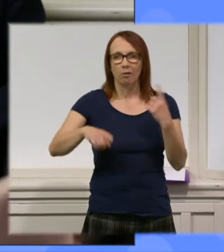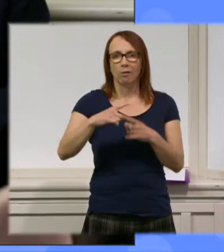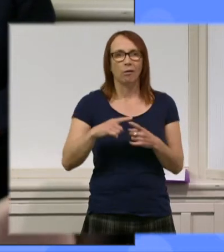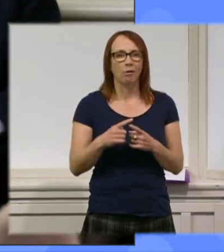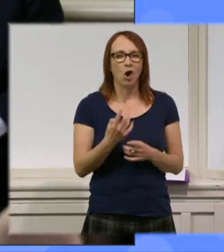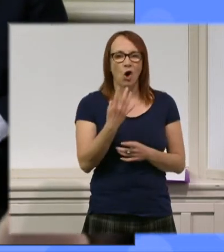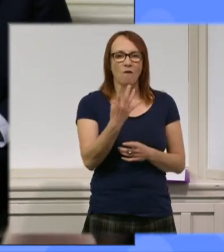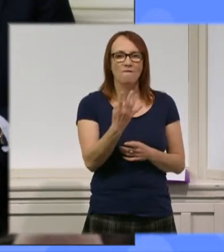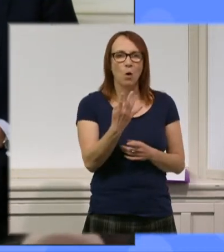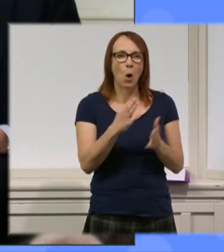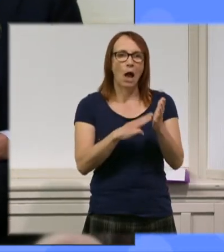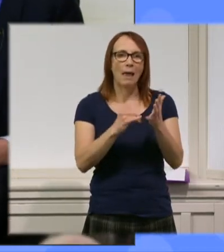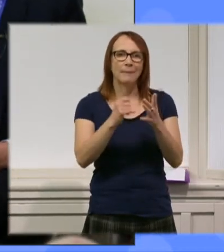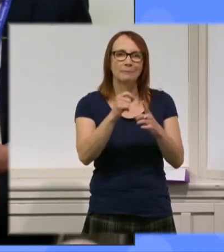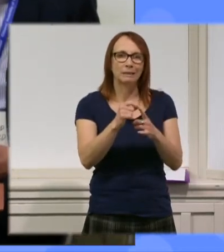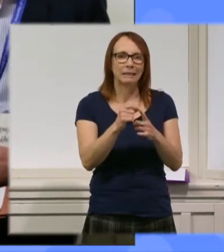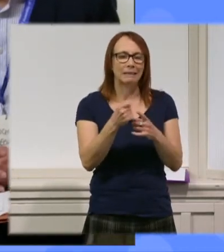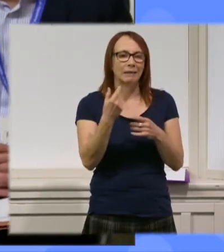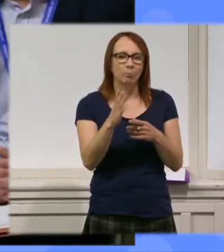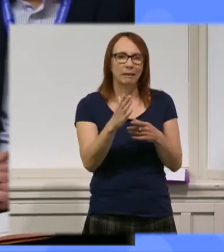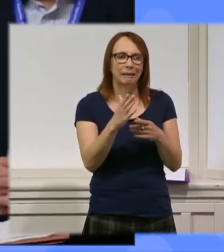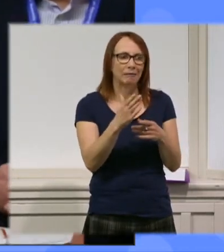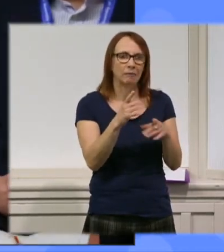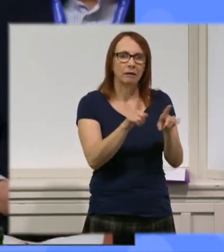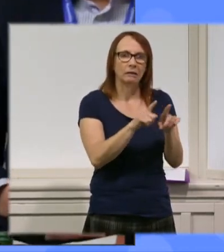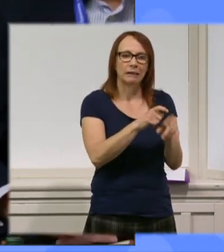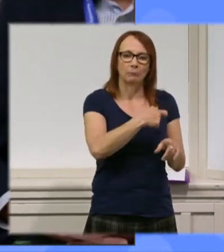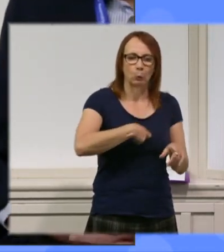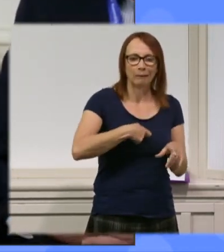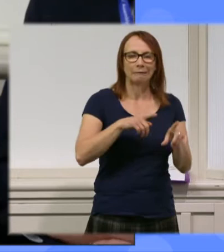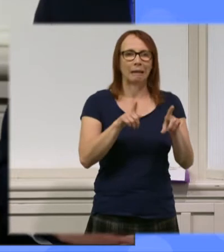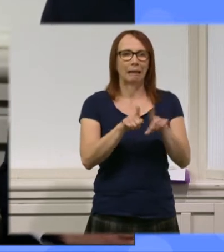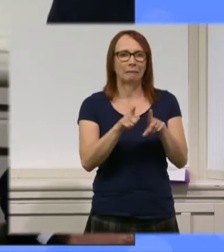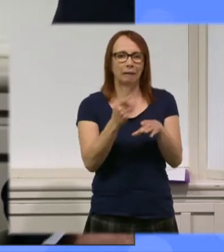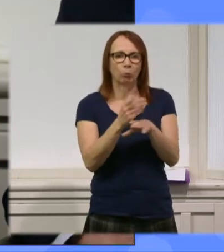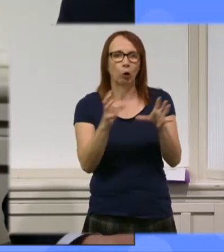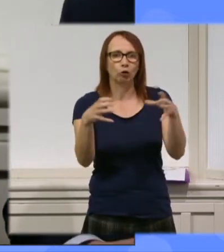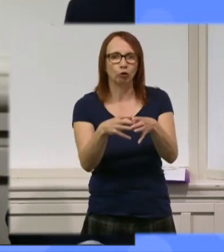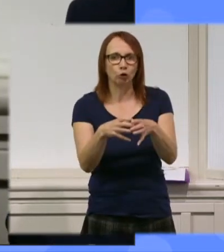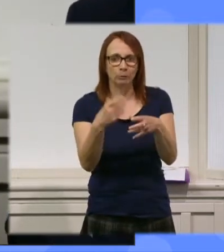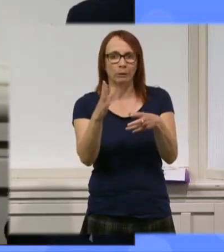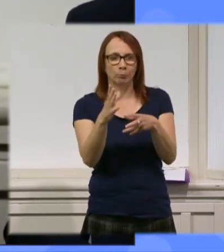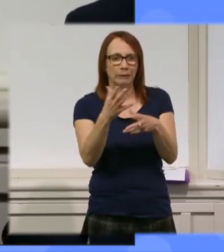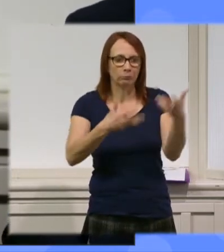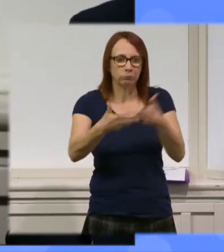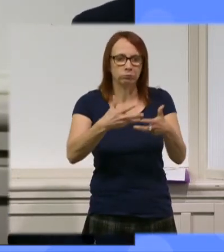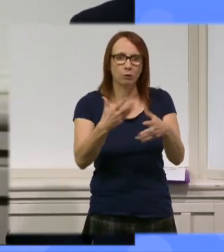sat on committees together sat on Standards Committee with Patrick and we've all agreed and work together on certain areas it does happen